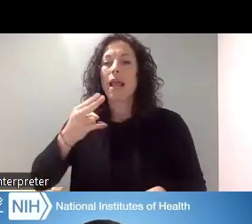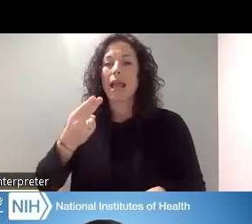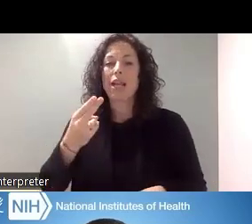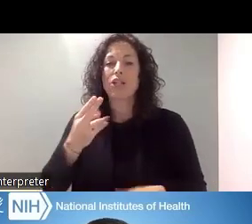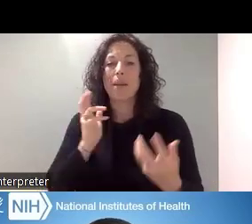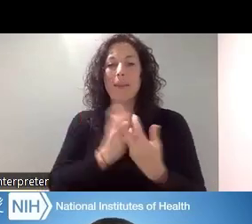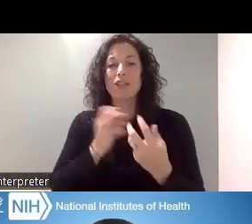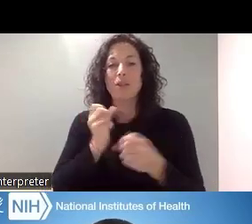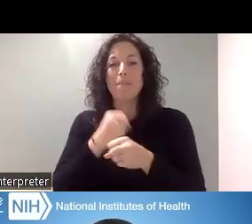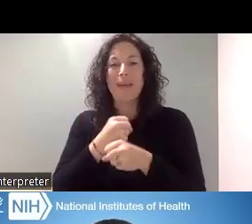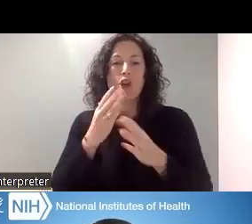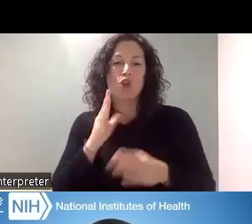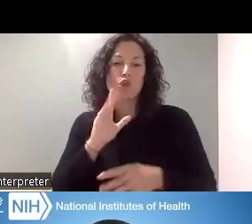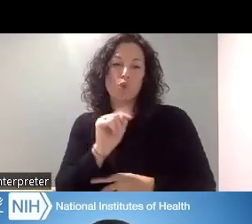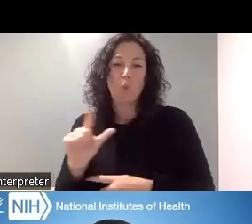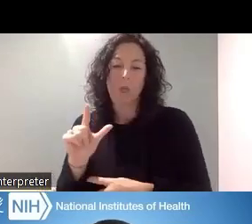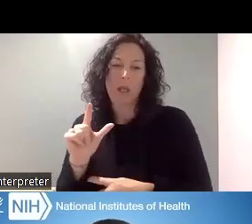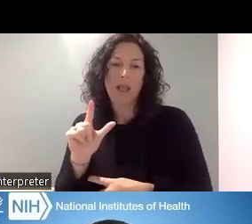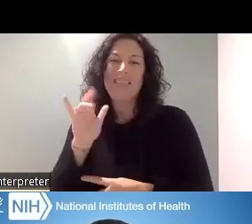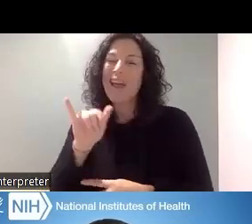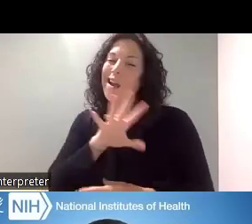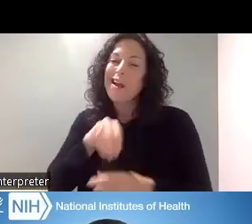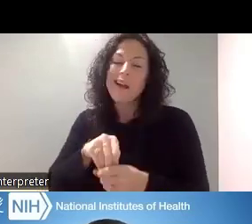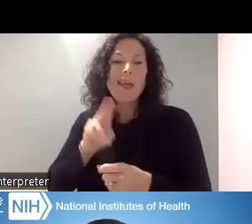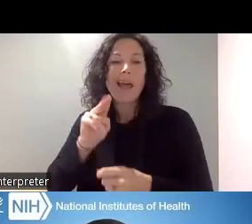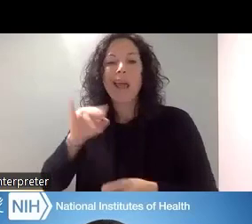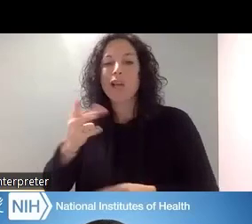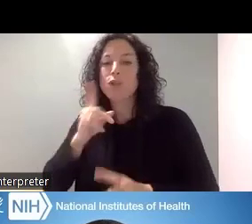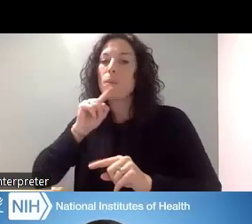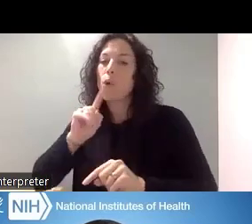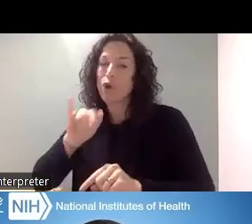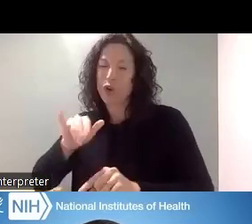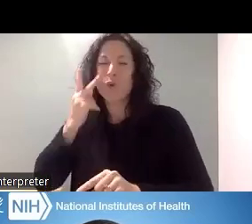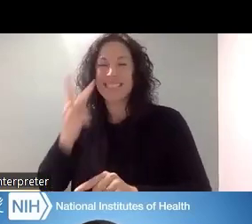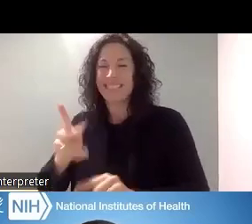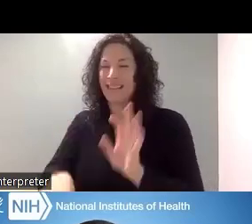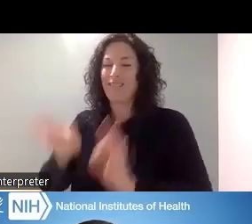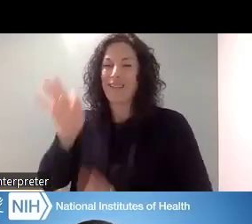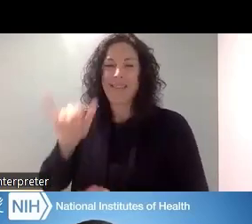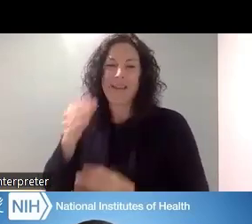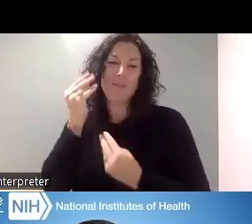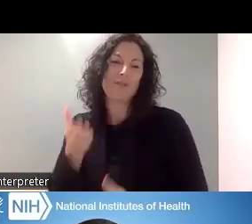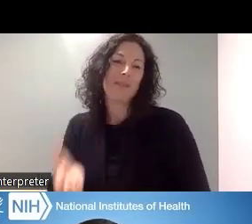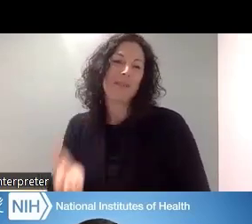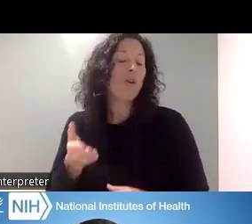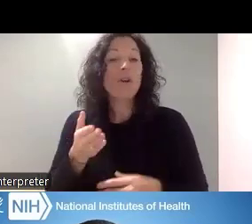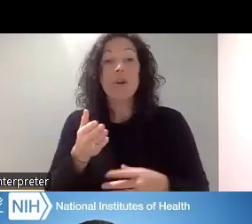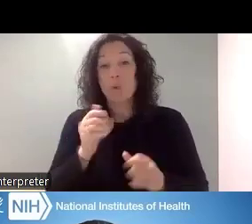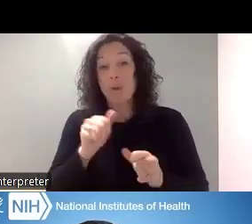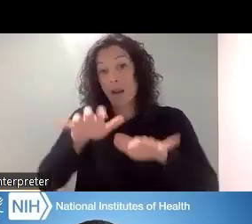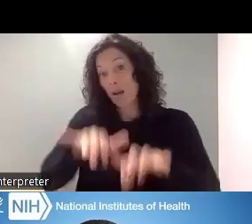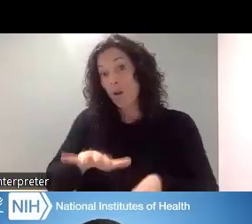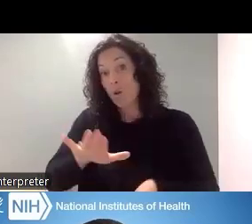and that is part of the same suite of the NIH RePORTER that I mentioned earlier. And here, again, you can enter your abstract,